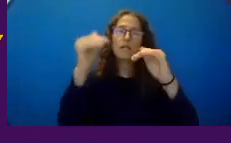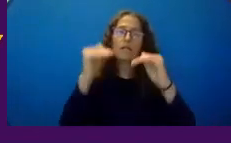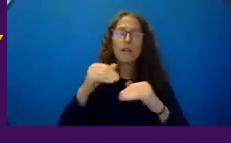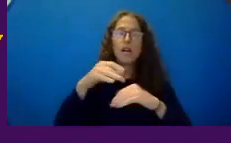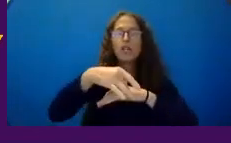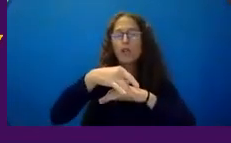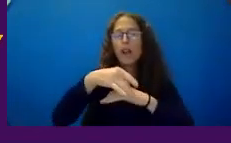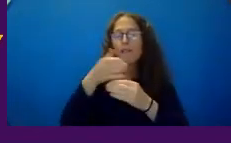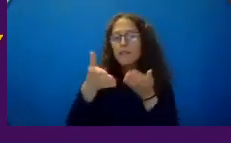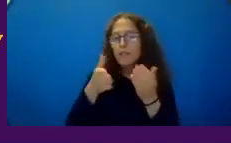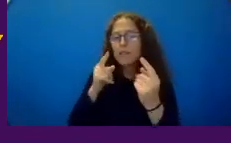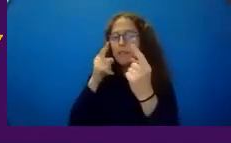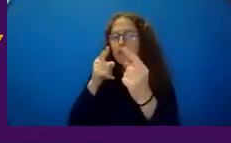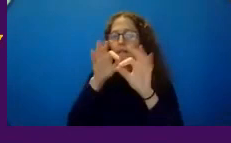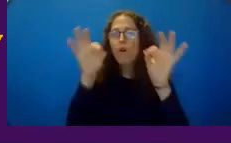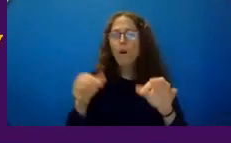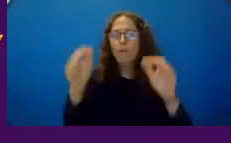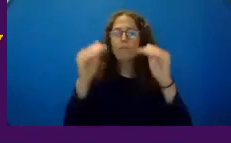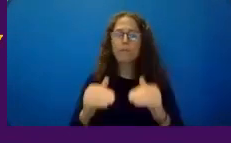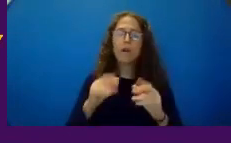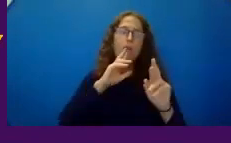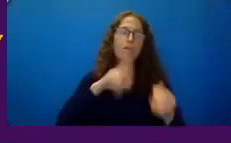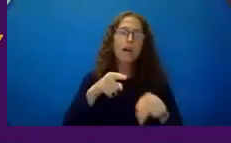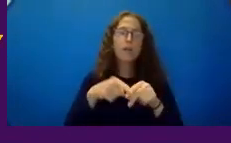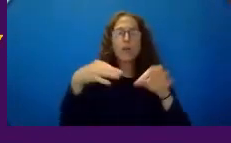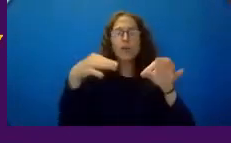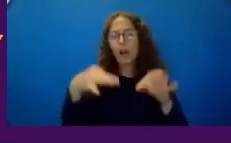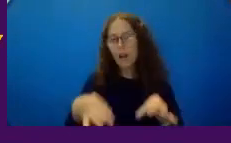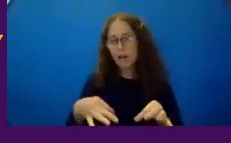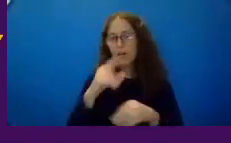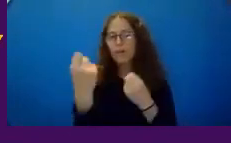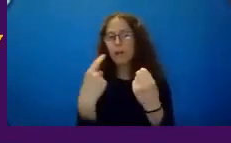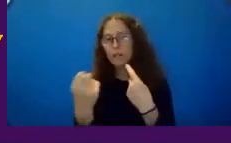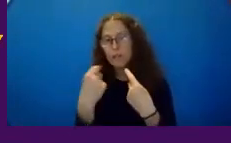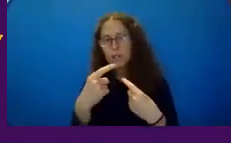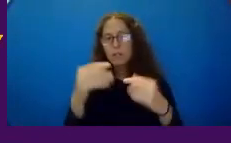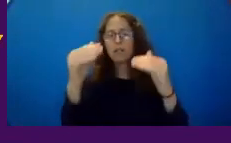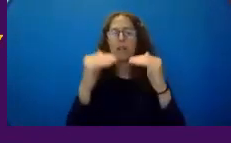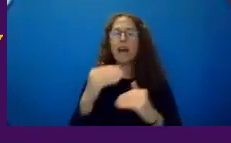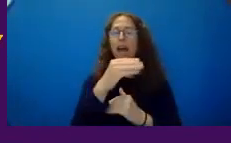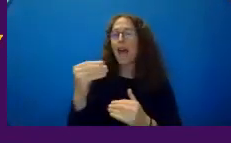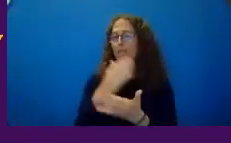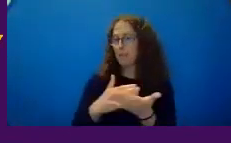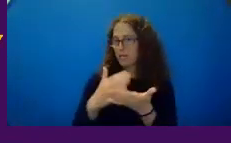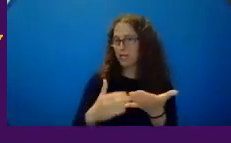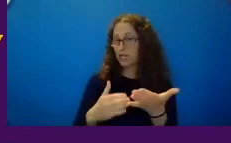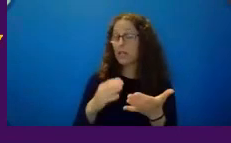PROPOSALS UNDER THIS RFP IS NOVEMBER 16 BY 11:59 P.M. COMPLETE SUBMITTALS INCLUDE RESPONSES TO THE SUMMARY AND